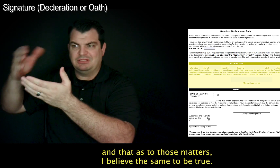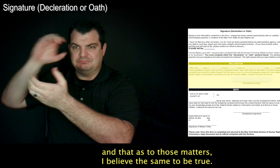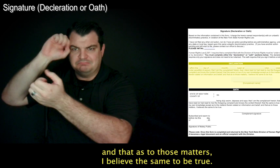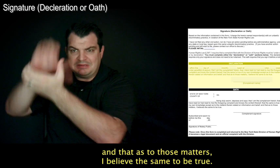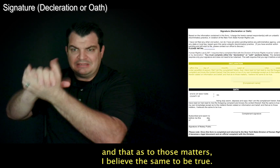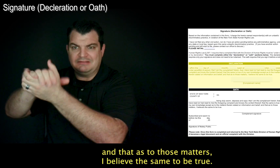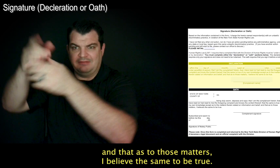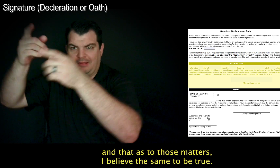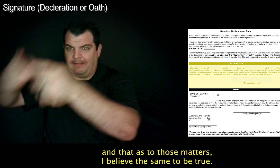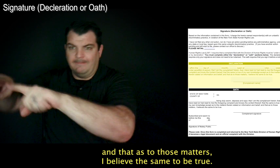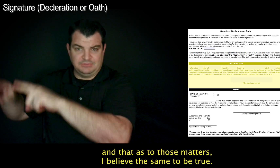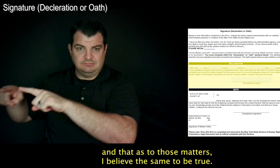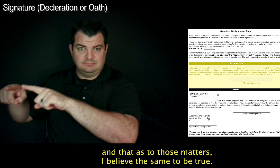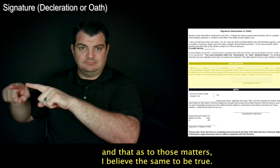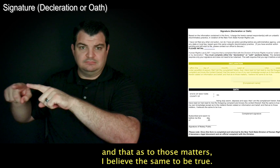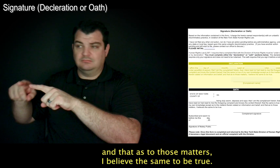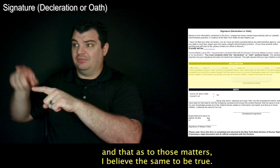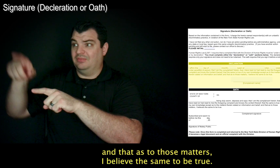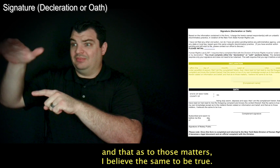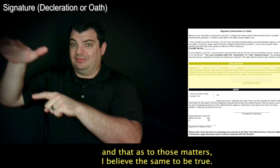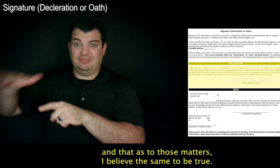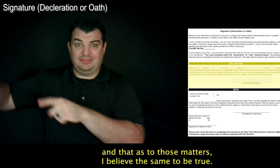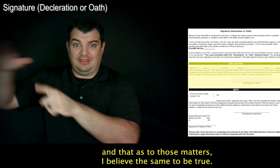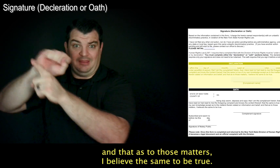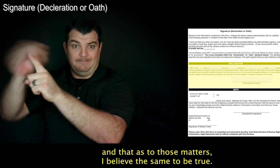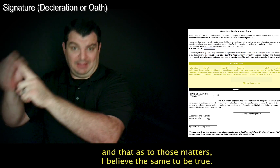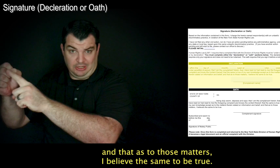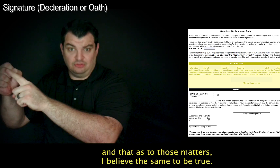and that as to those matters, I believe the same to be true.